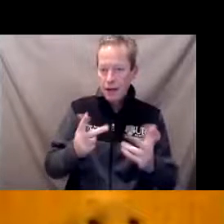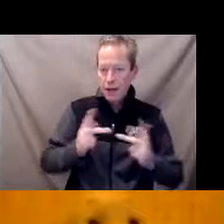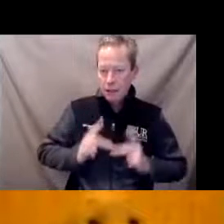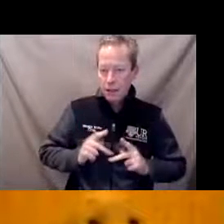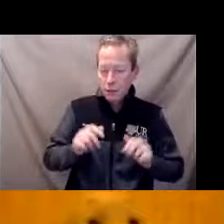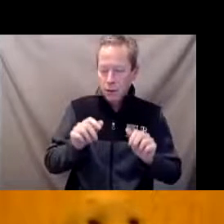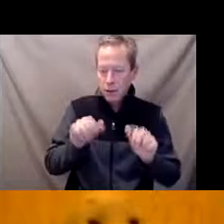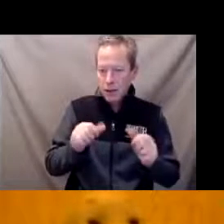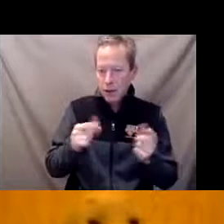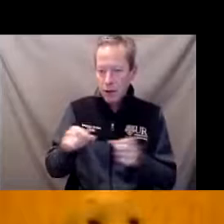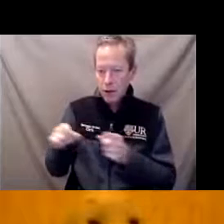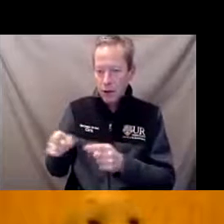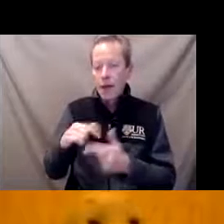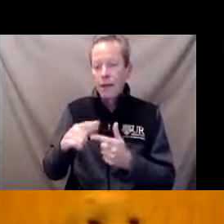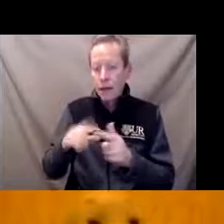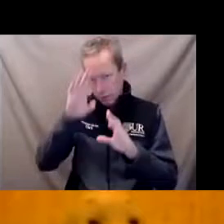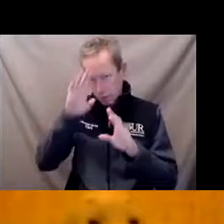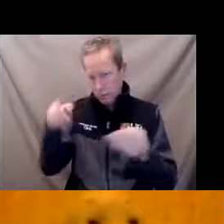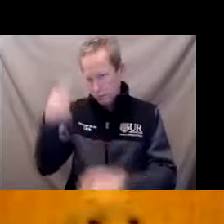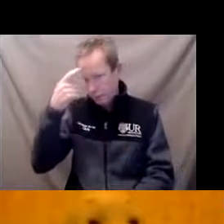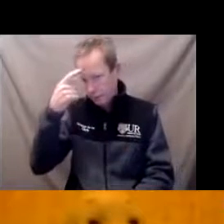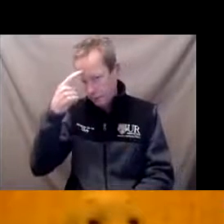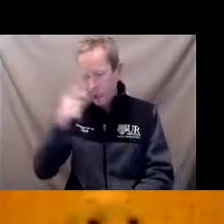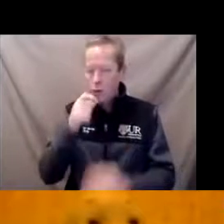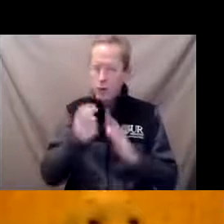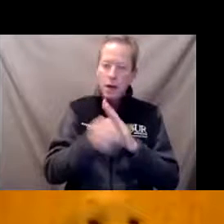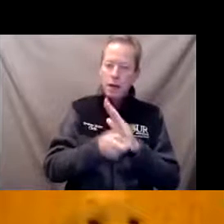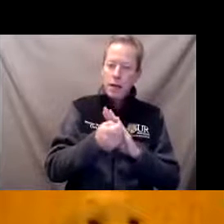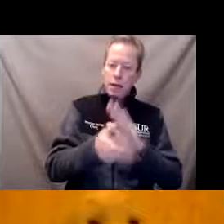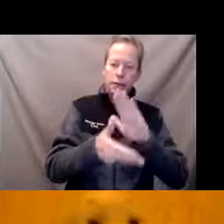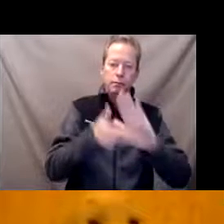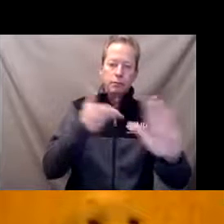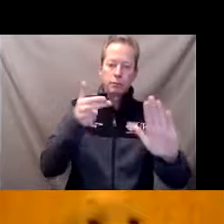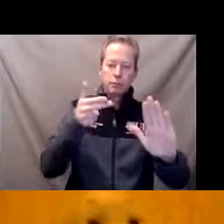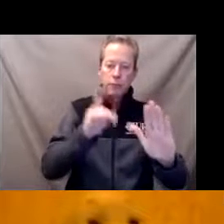on. then move on. Don't just automatically give them a diagnosis without looking to see if there